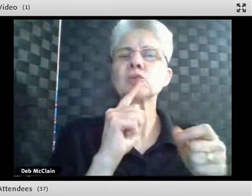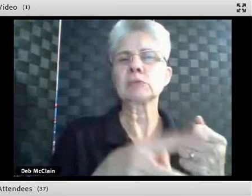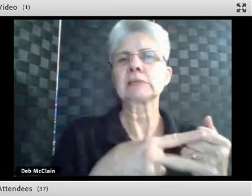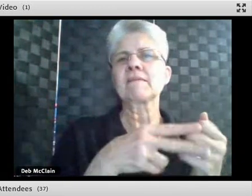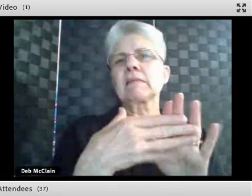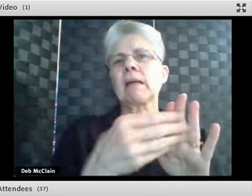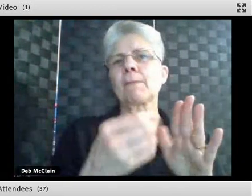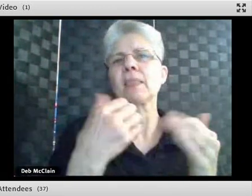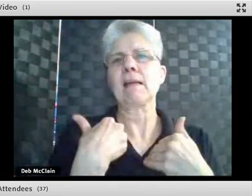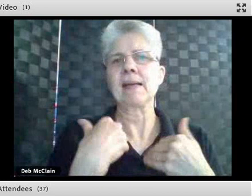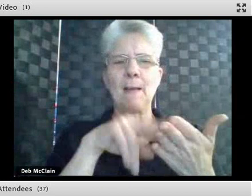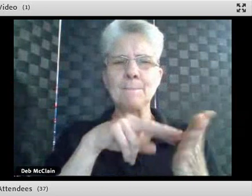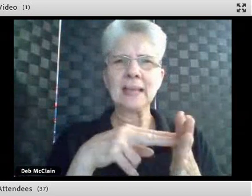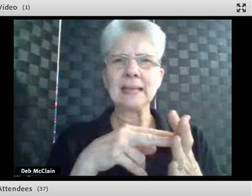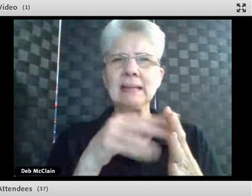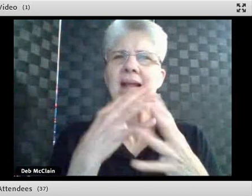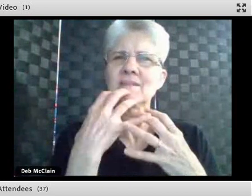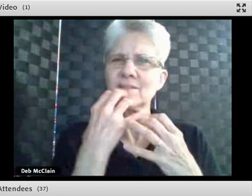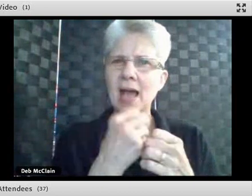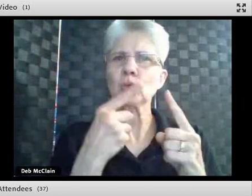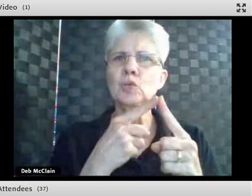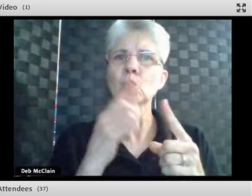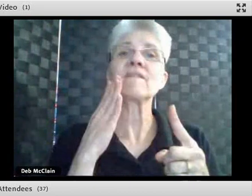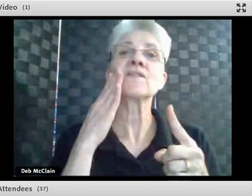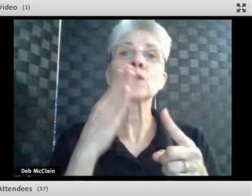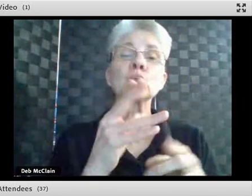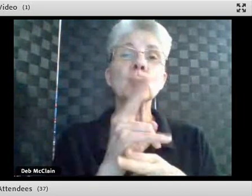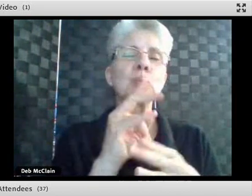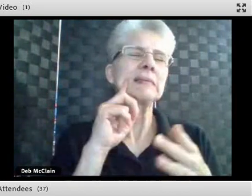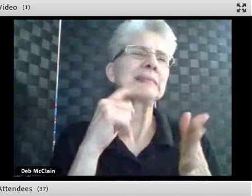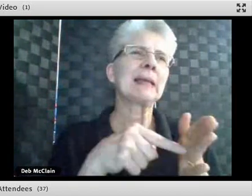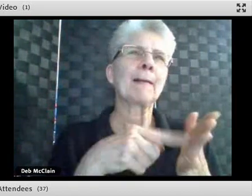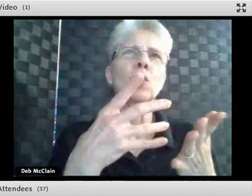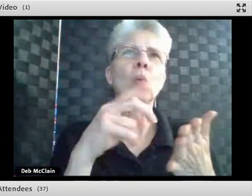that has meaning and value to a future user. So an example of what I mean here